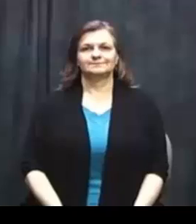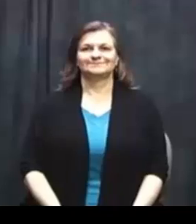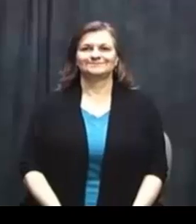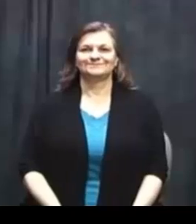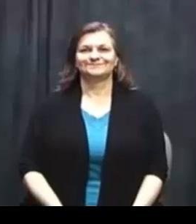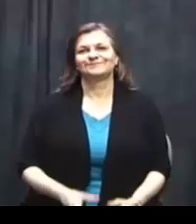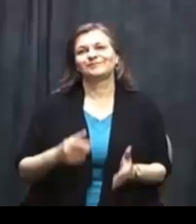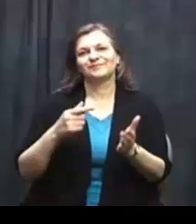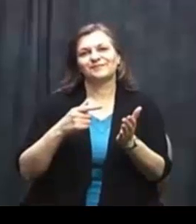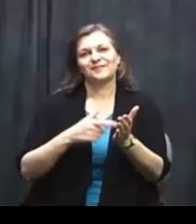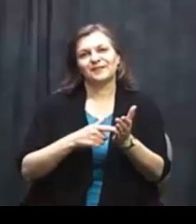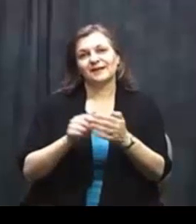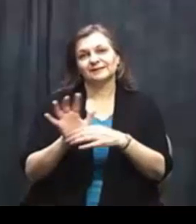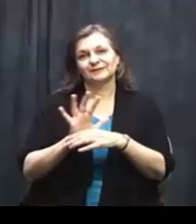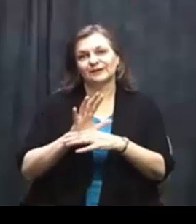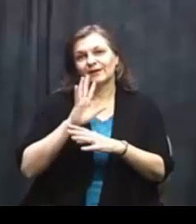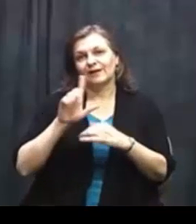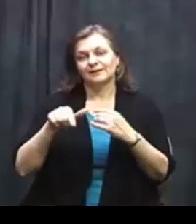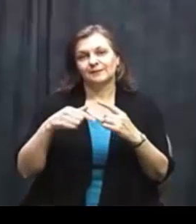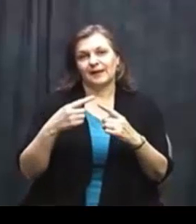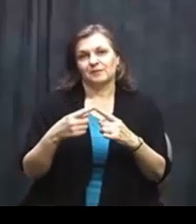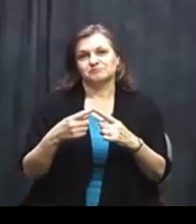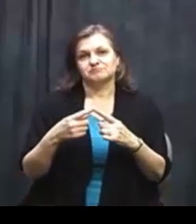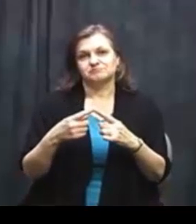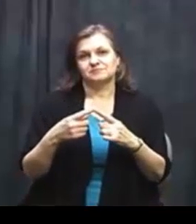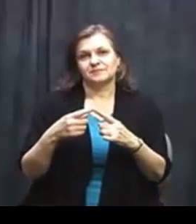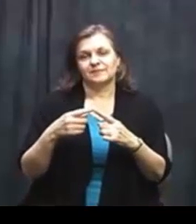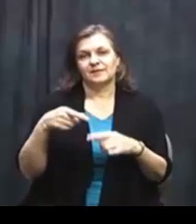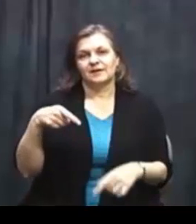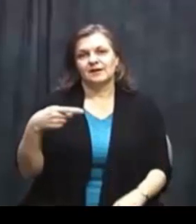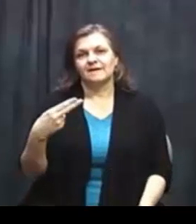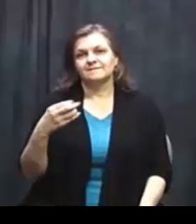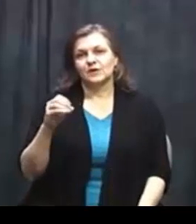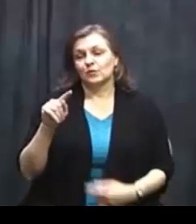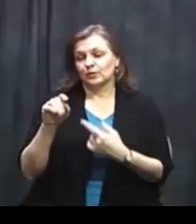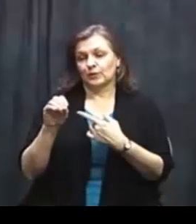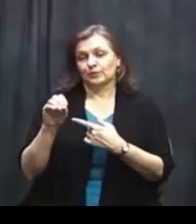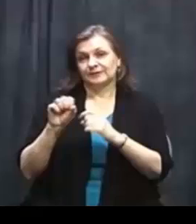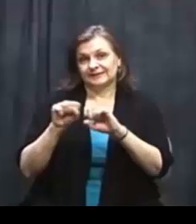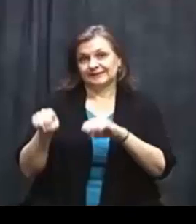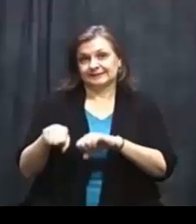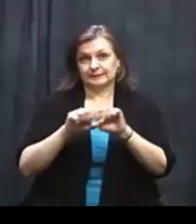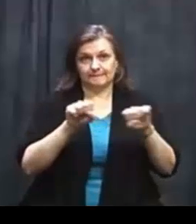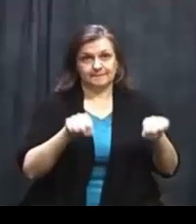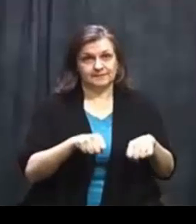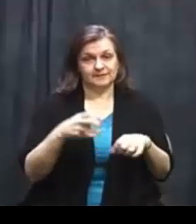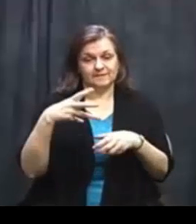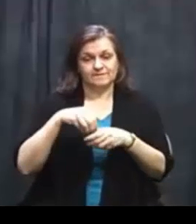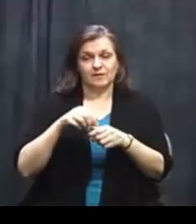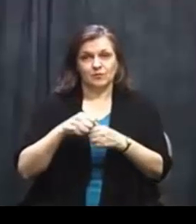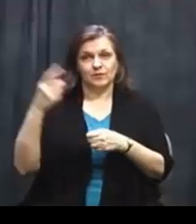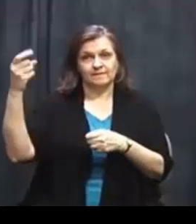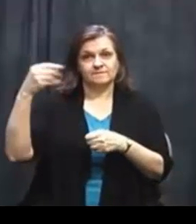This section focuses on the photosystems of photosynthesis